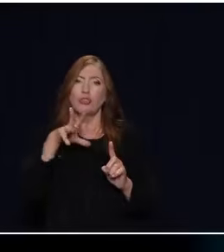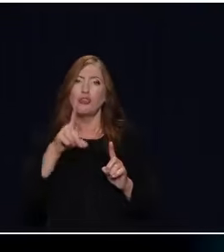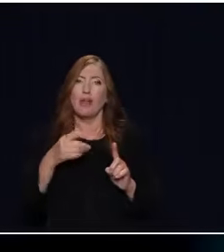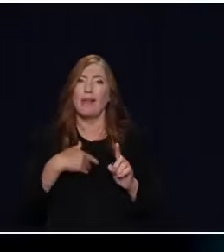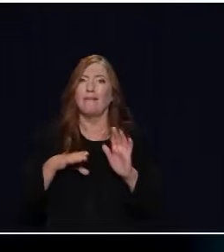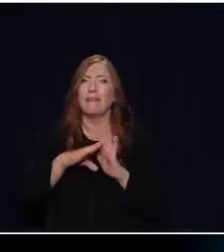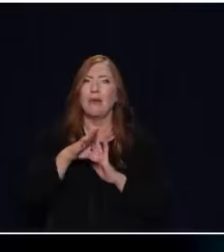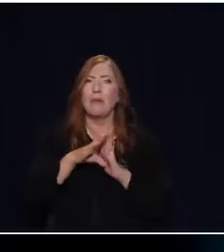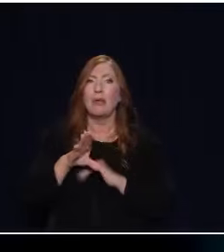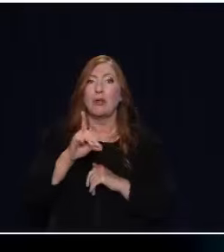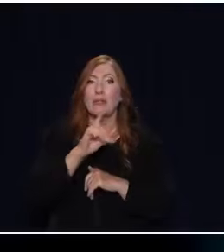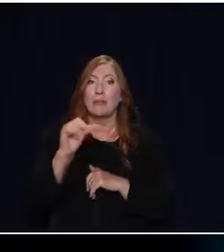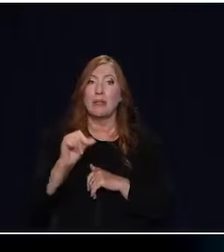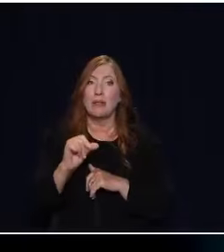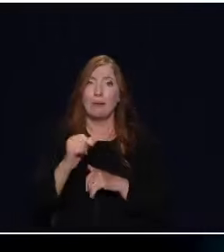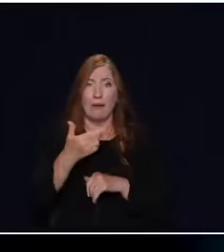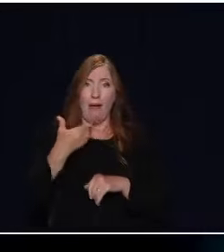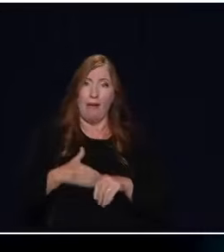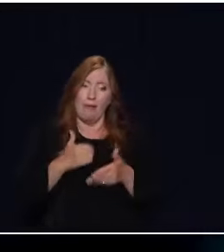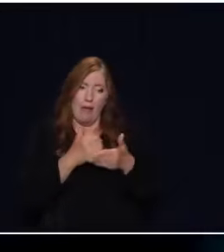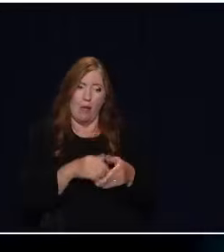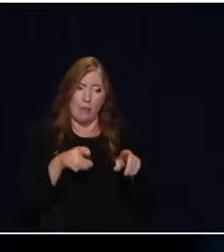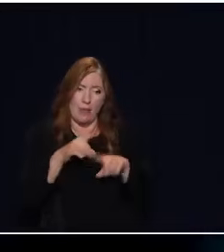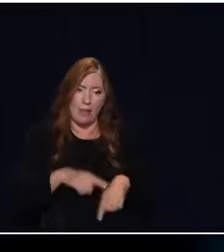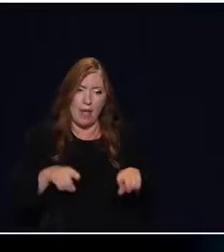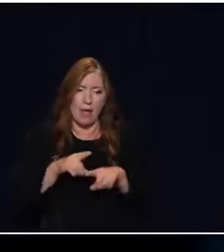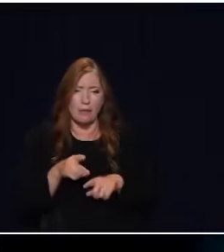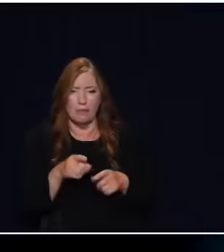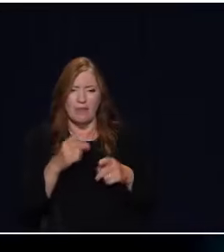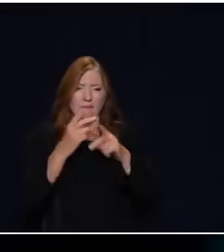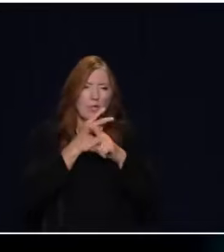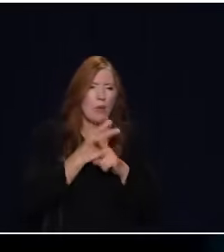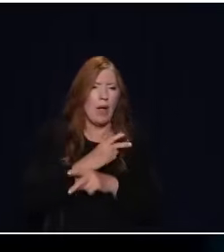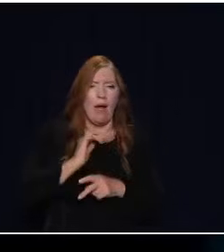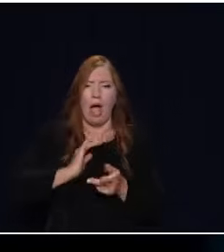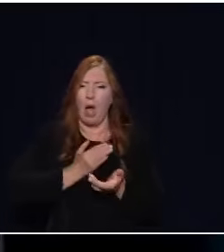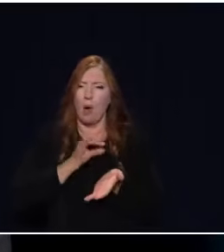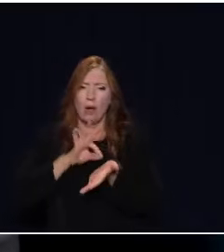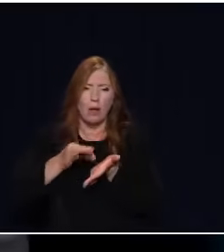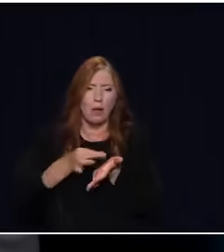FAMILIES THAT GOT NEWS THAT THEY HAD A CHILD WITH DEVELOPMENTAL